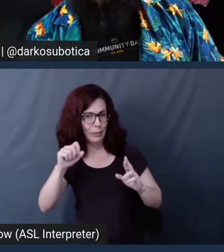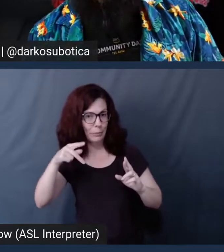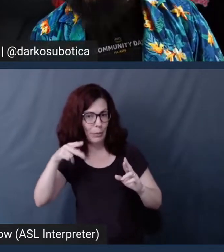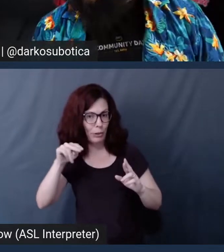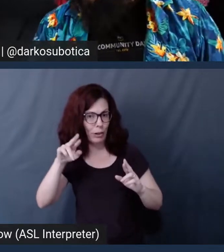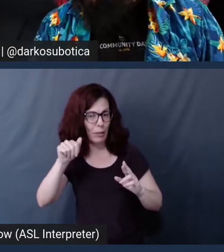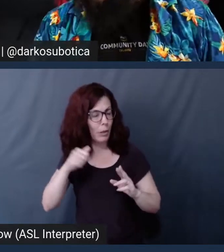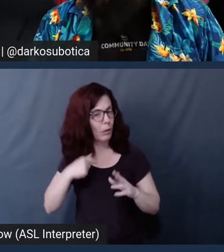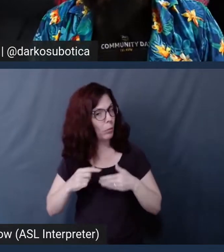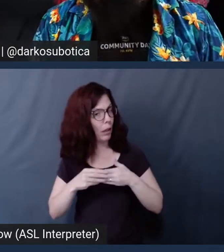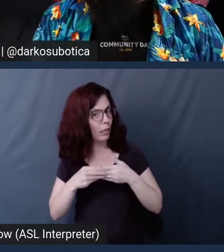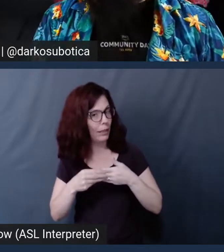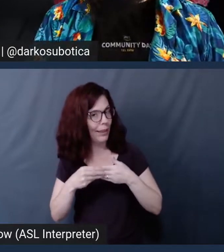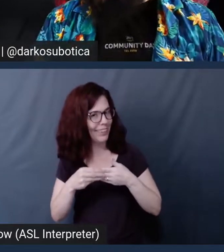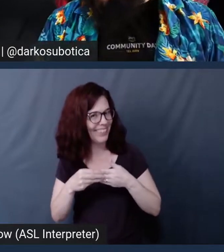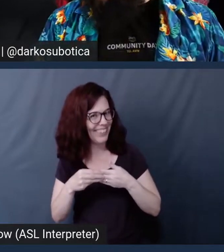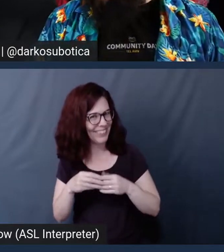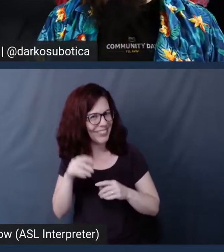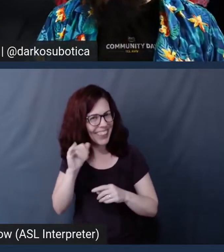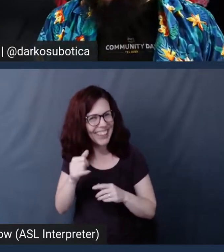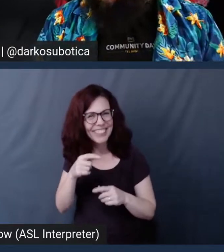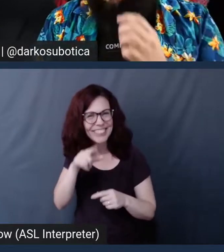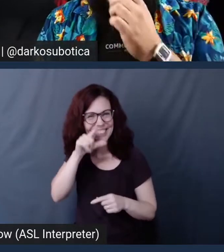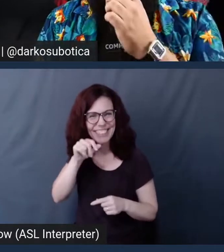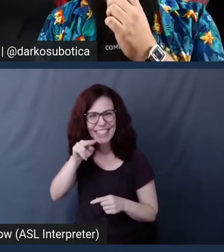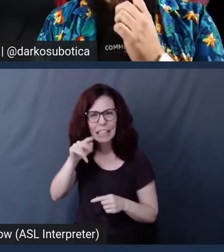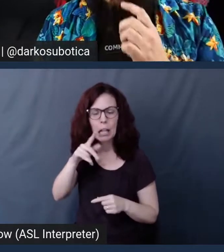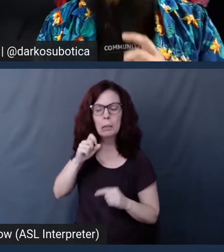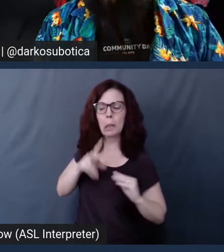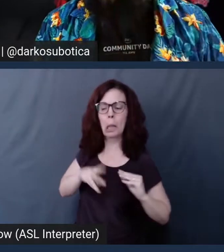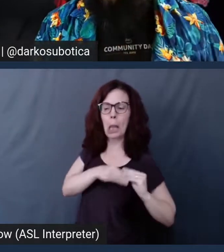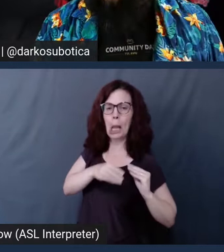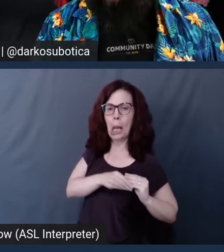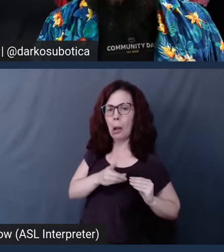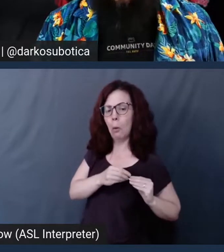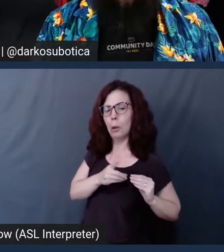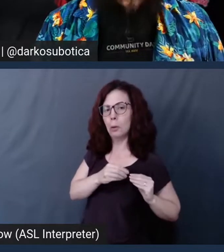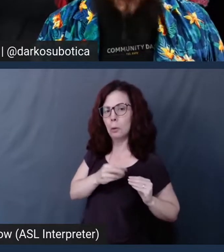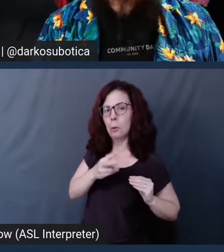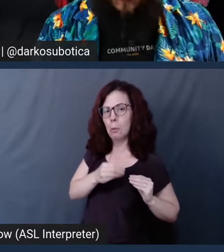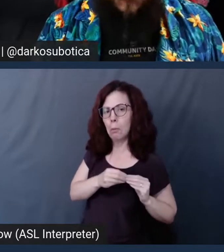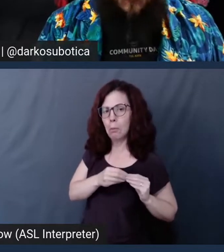if they stuck in a chicken nugget or two more inside. So excellent.